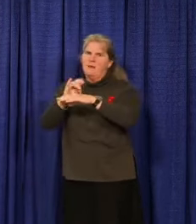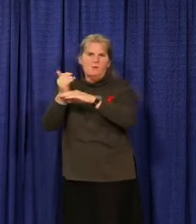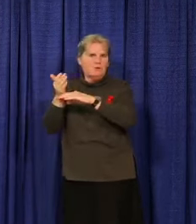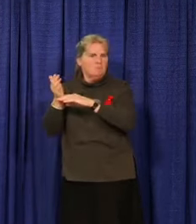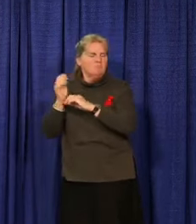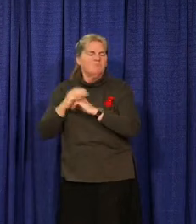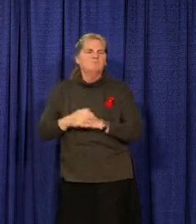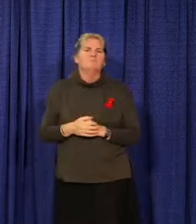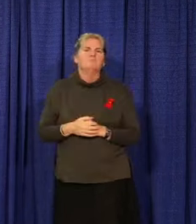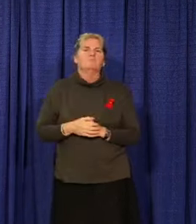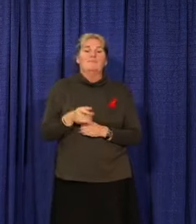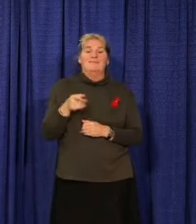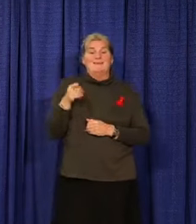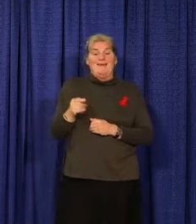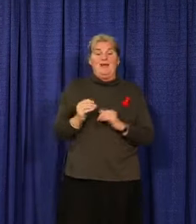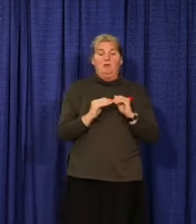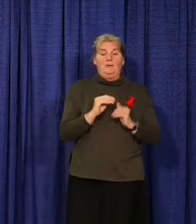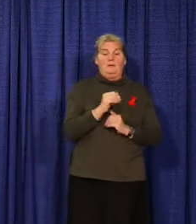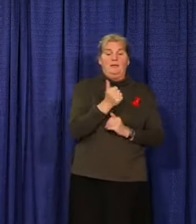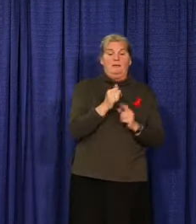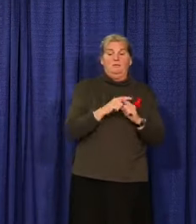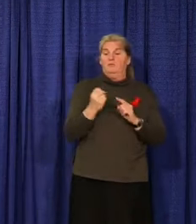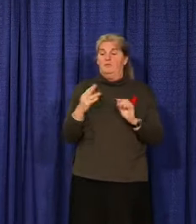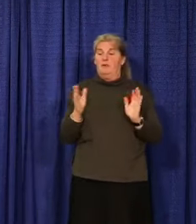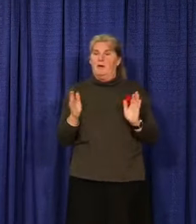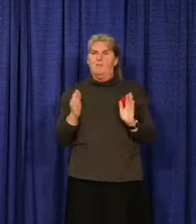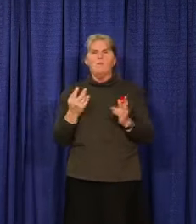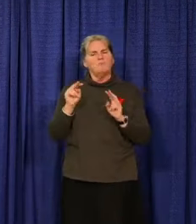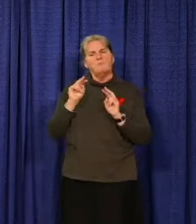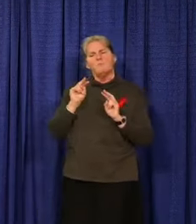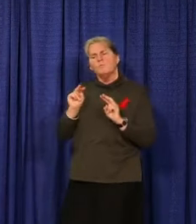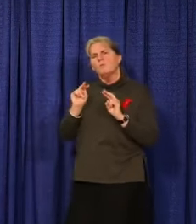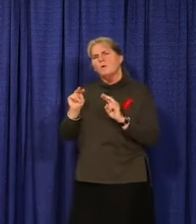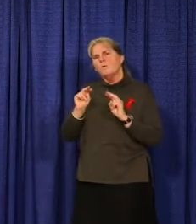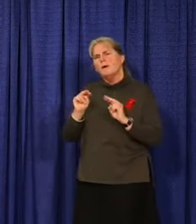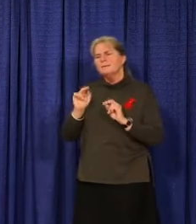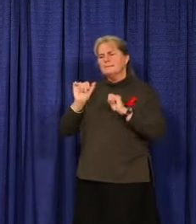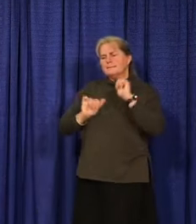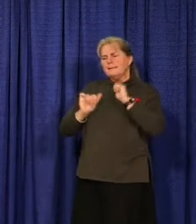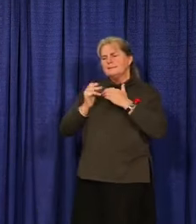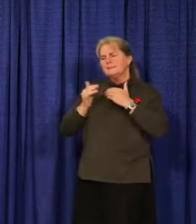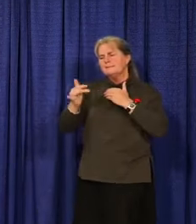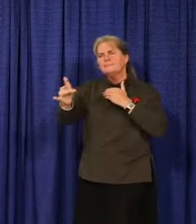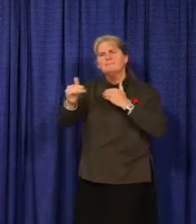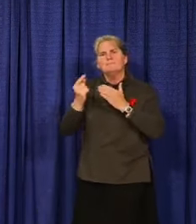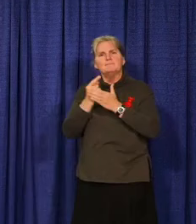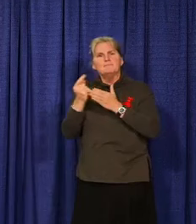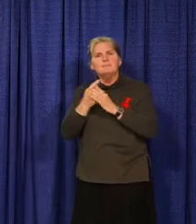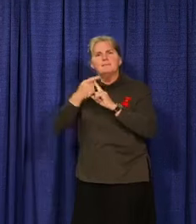'S arrangement for grades ten to 12 in Whitehorse will be carefully monitored and assessed over the coming weeks and